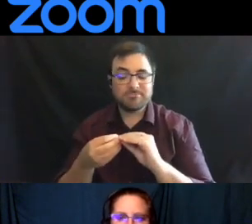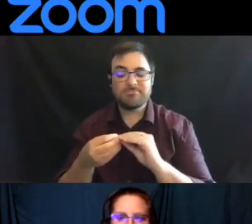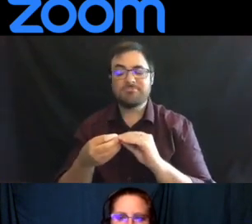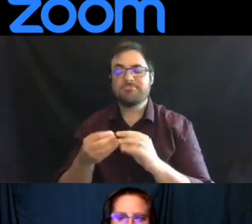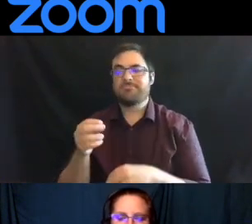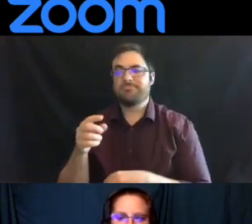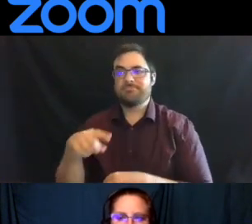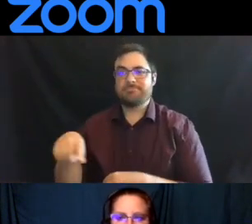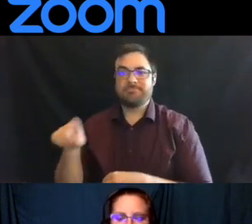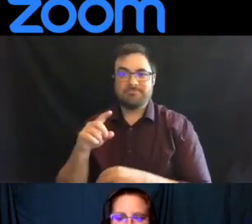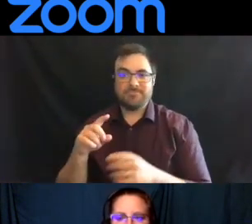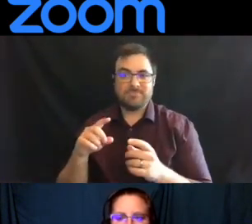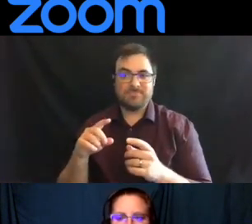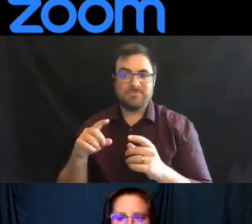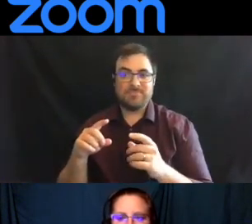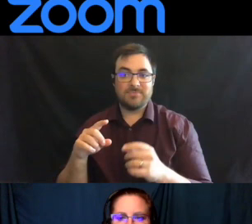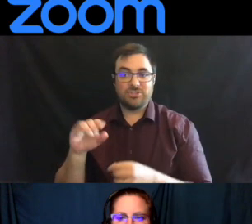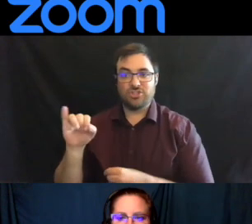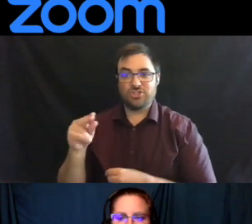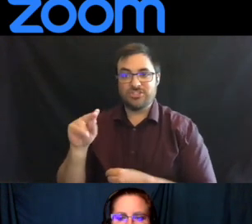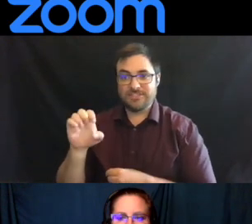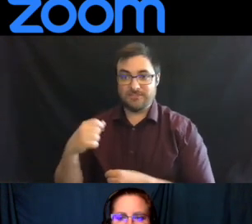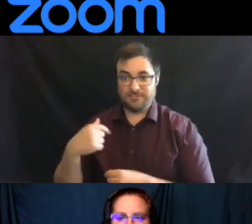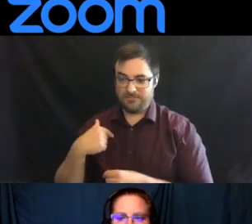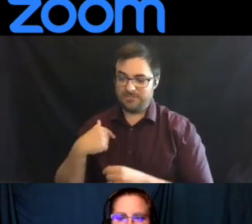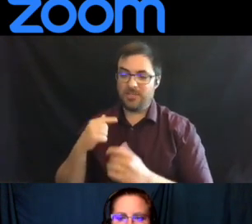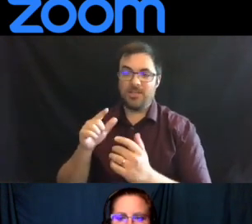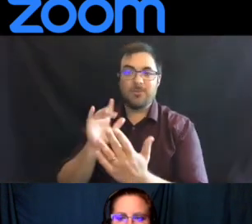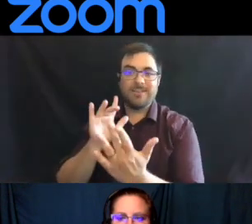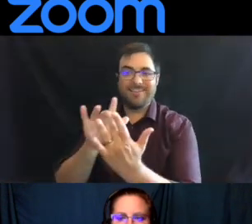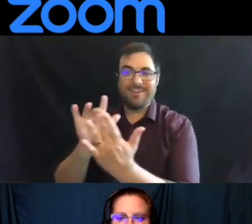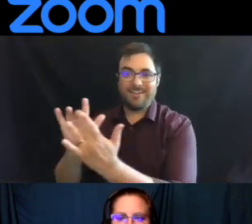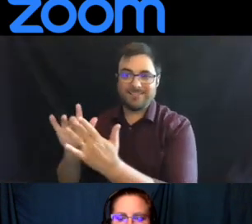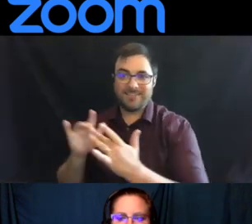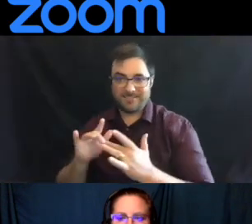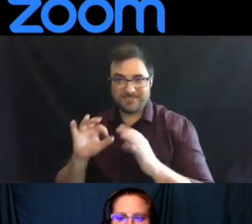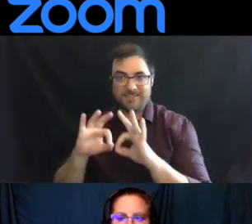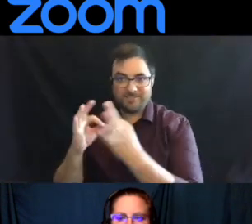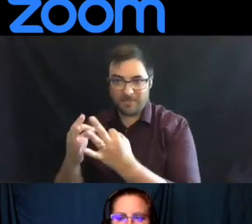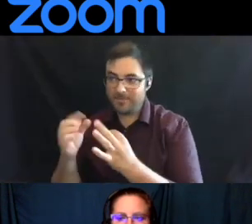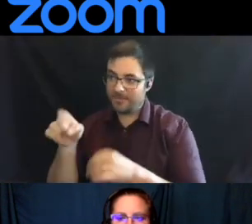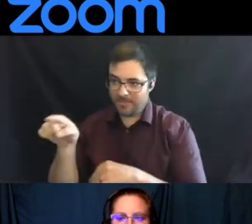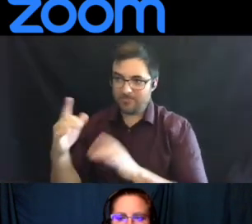that Jeannie and I are able to actually reach and they reach back by either, you know, if we leave